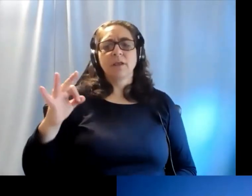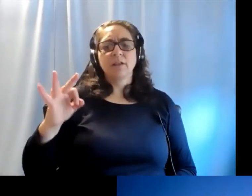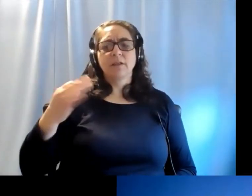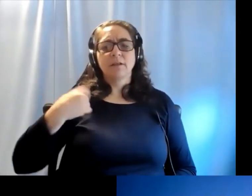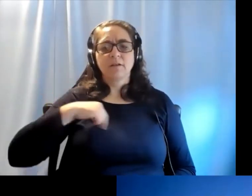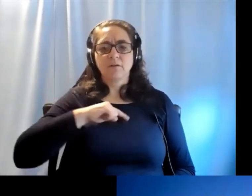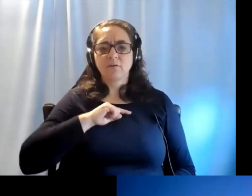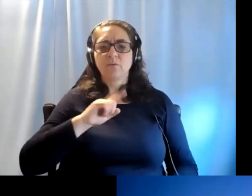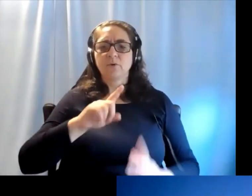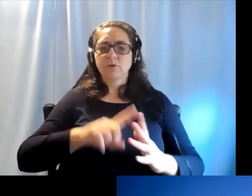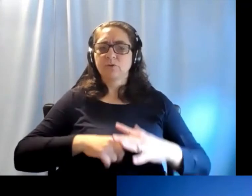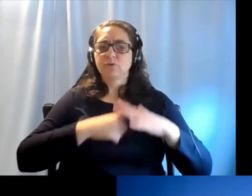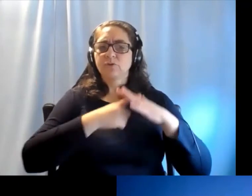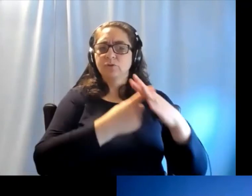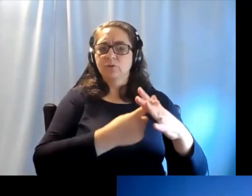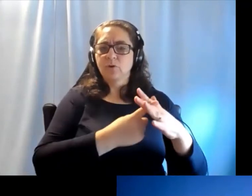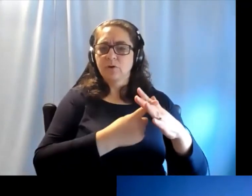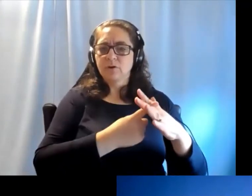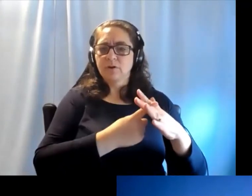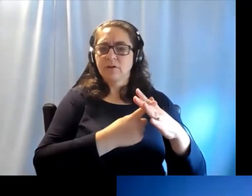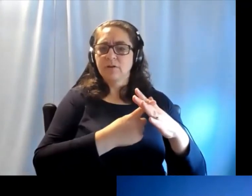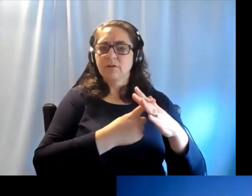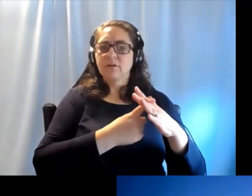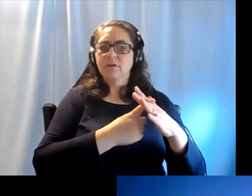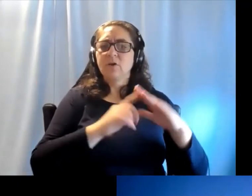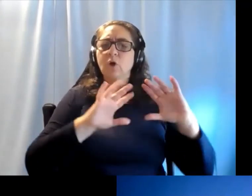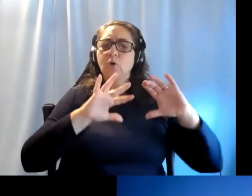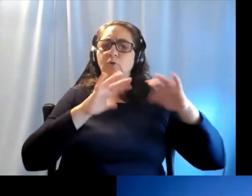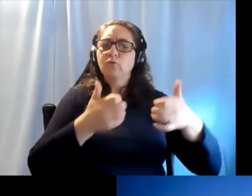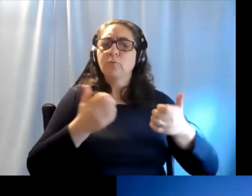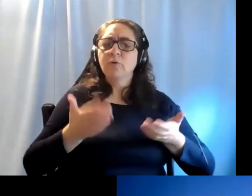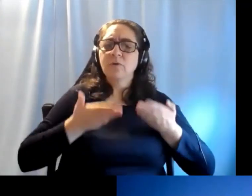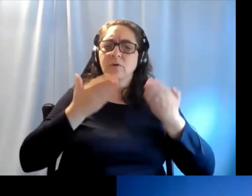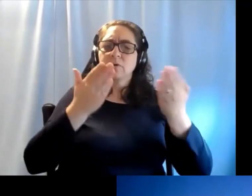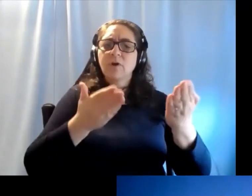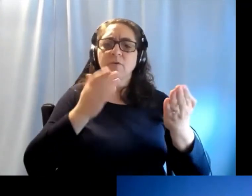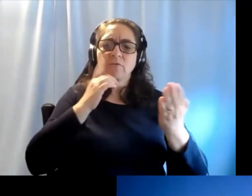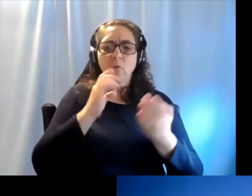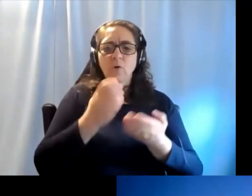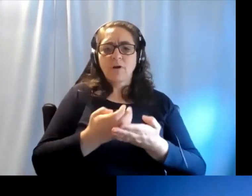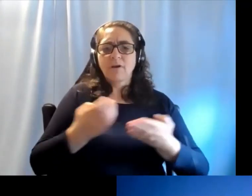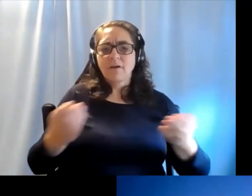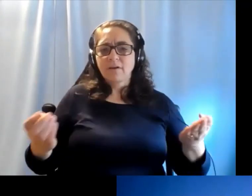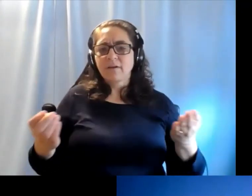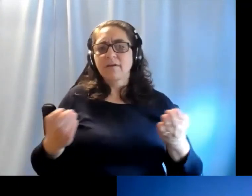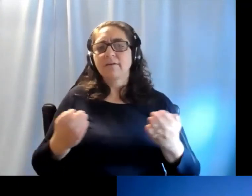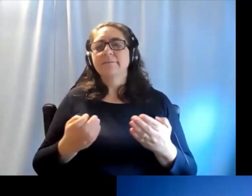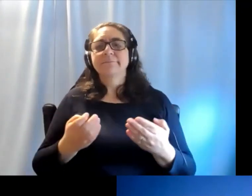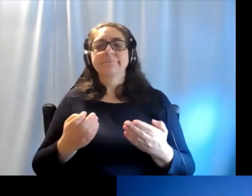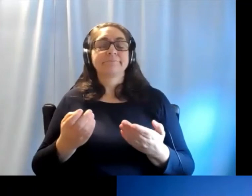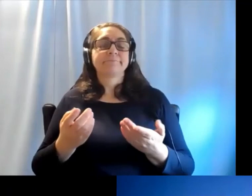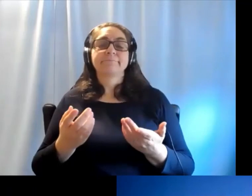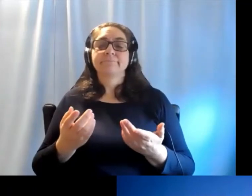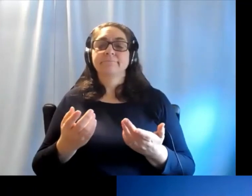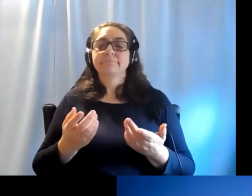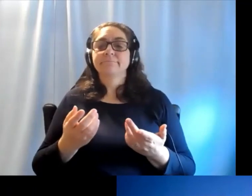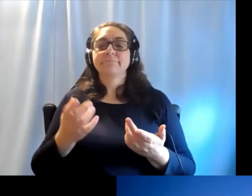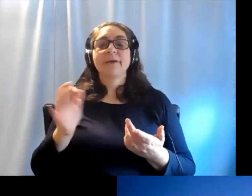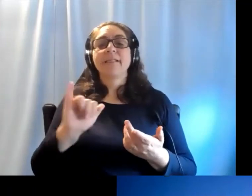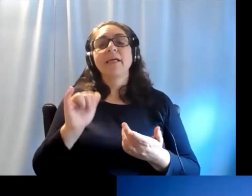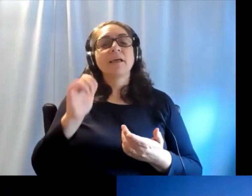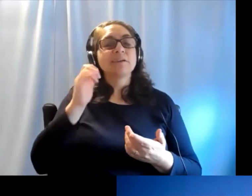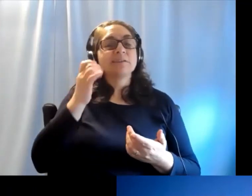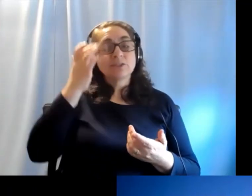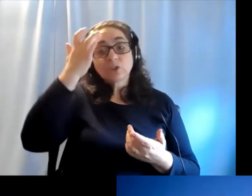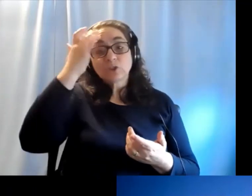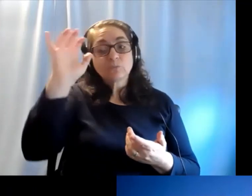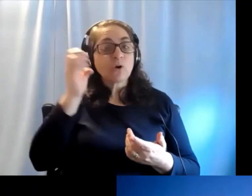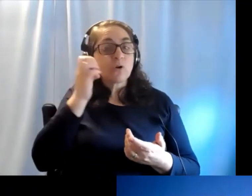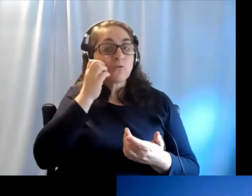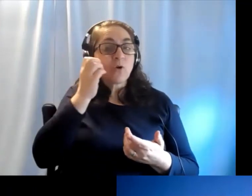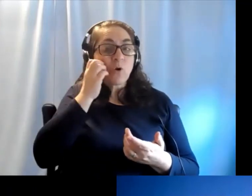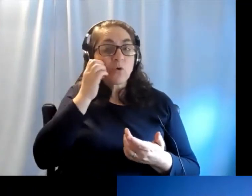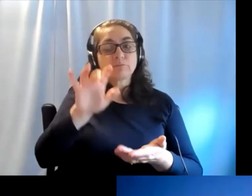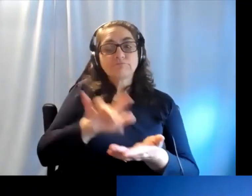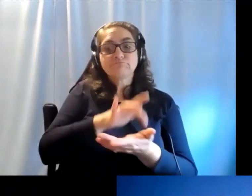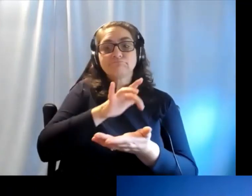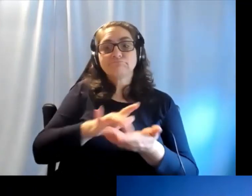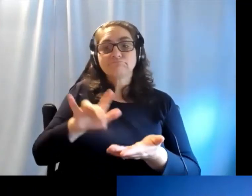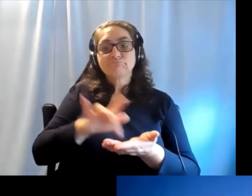In 2019, we launched a set of recommendations for devices for, well, our smart phones and